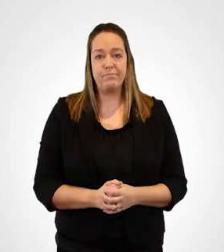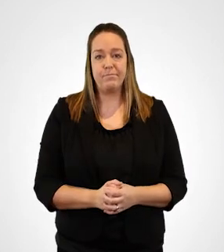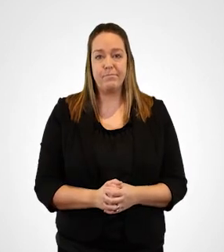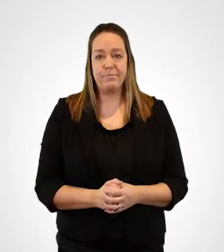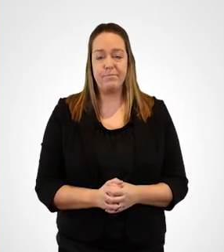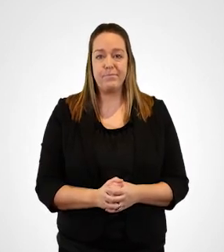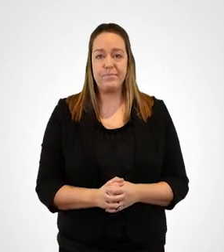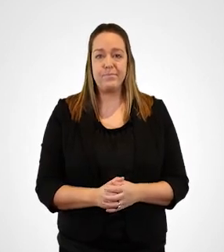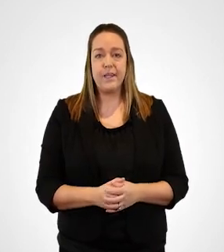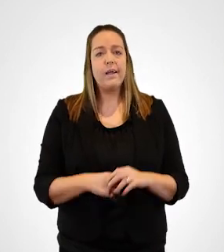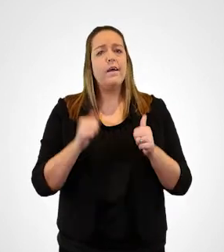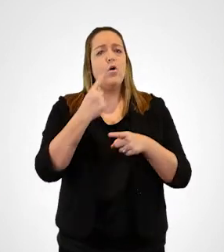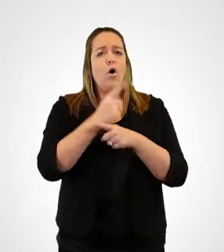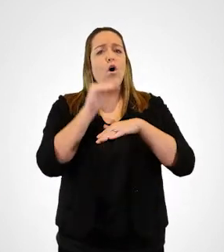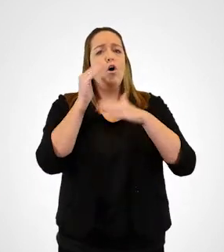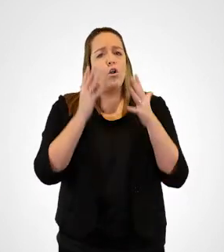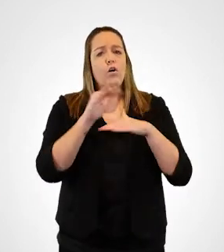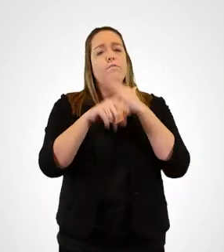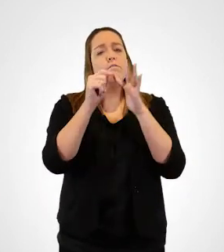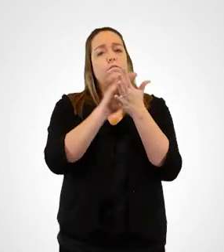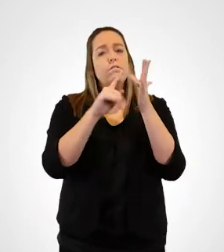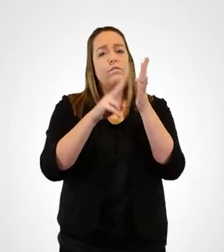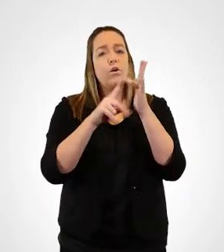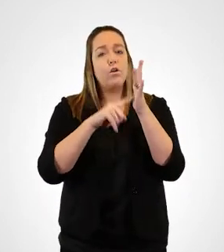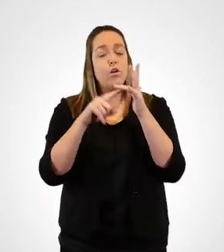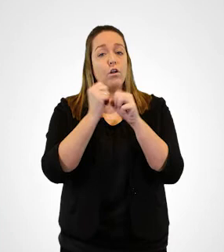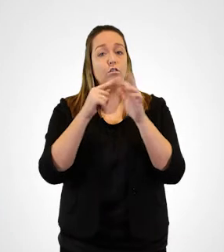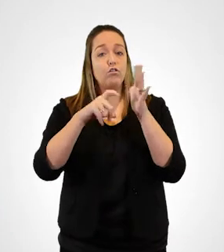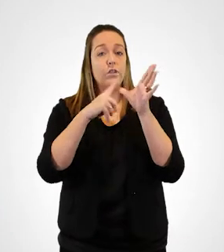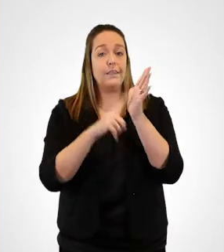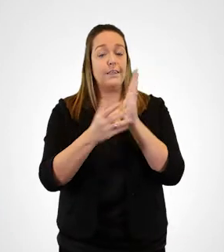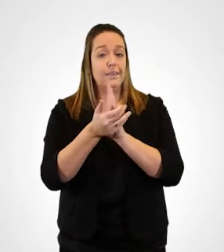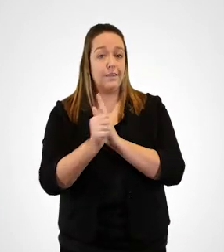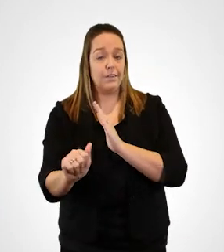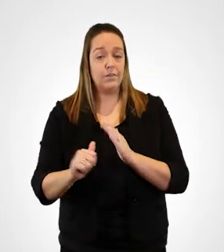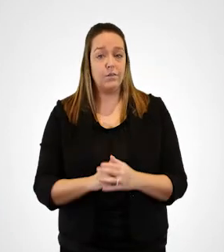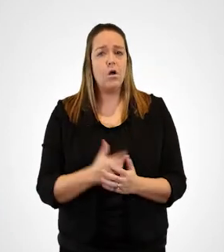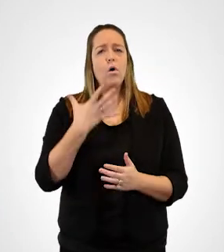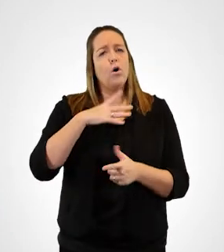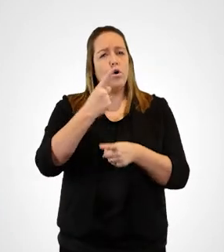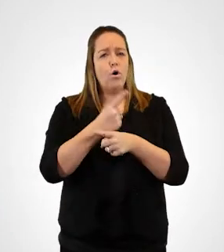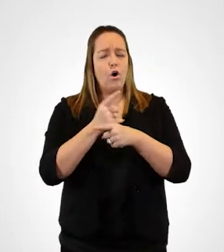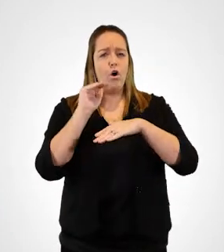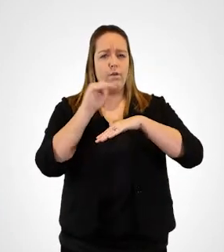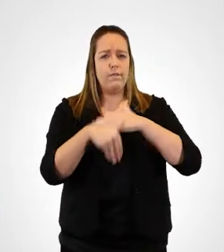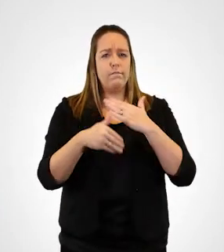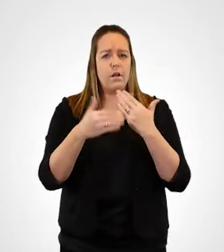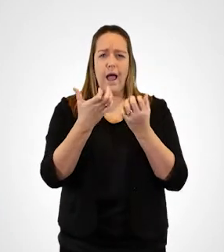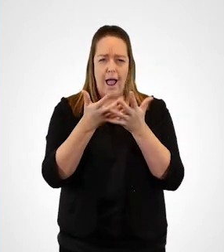Now, we've said a lot about phonological skills and so I want to begin by talking about how one might assess